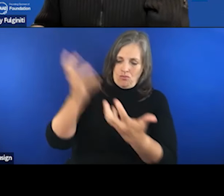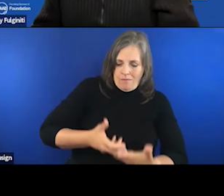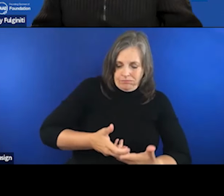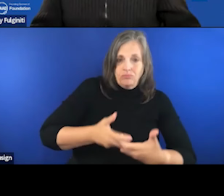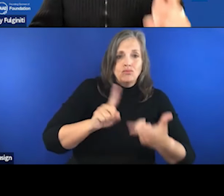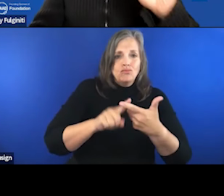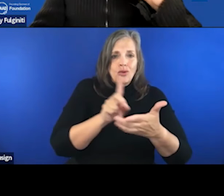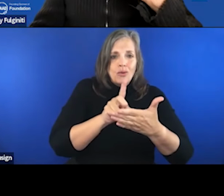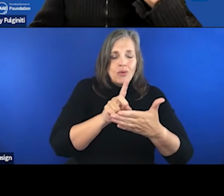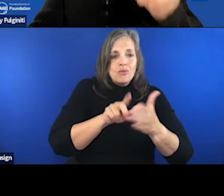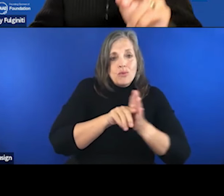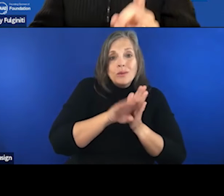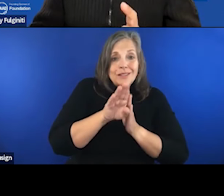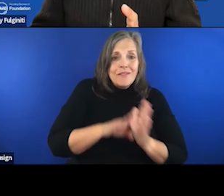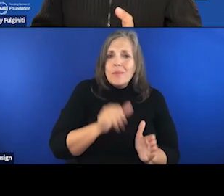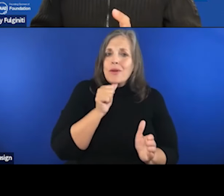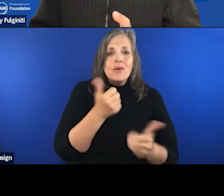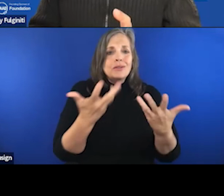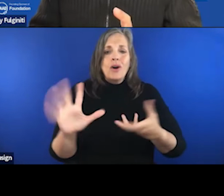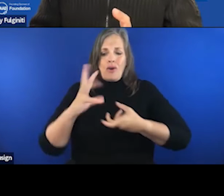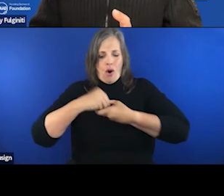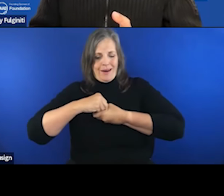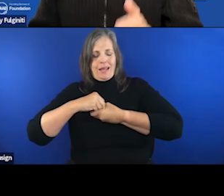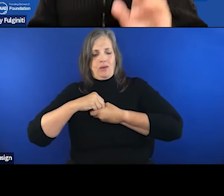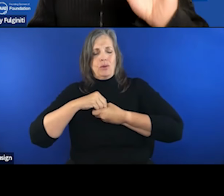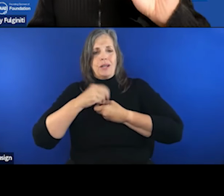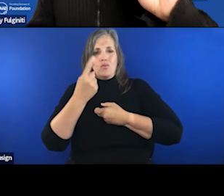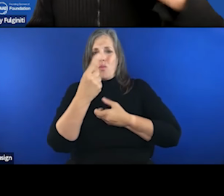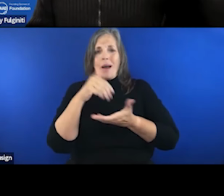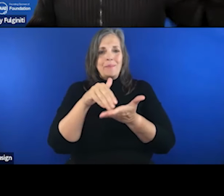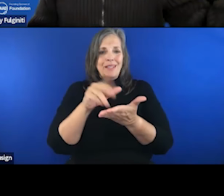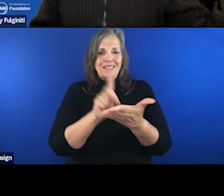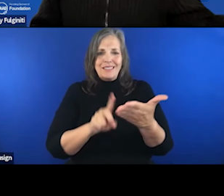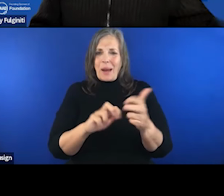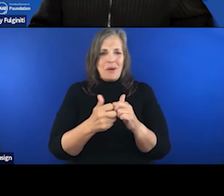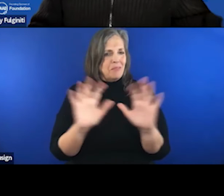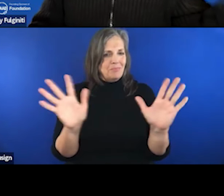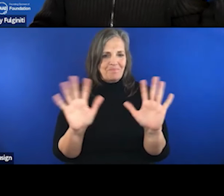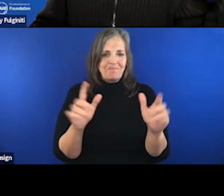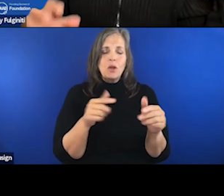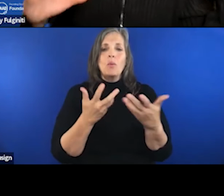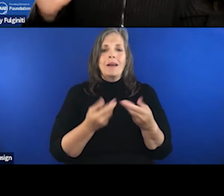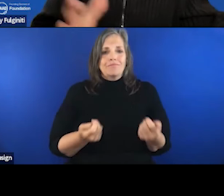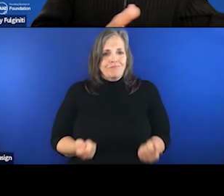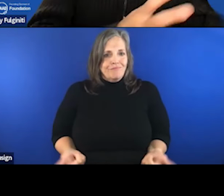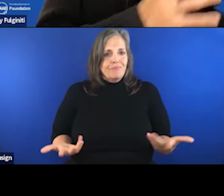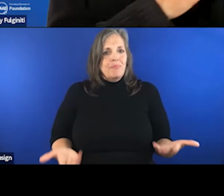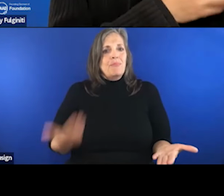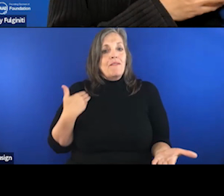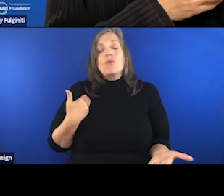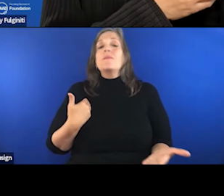right but we even take it a step further Lucas we in our discovery we we talk about it in discovery